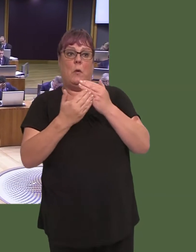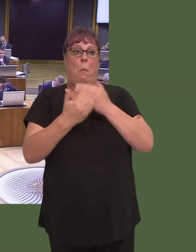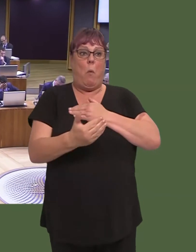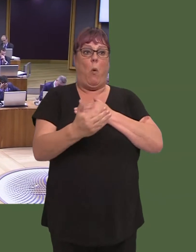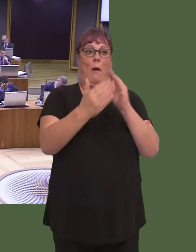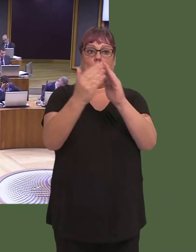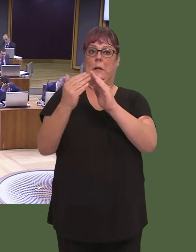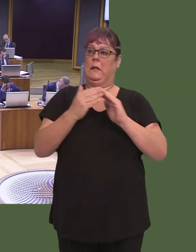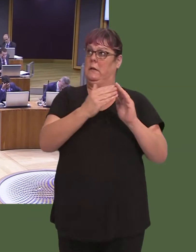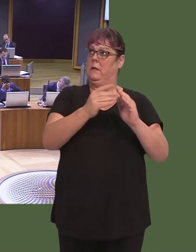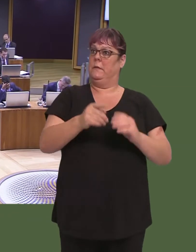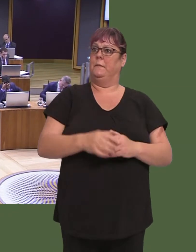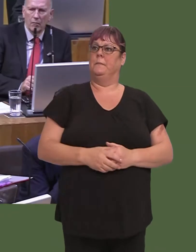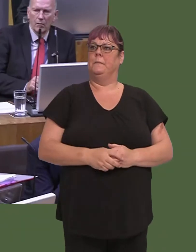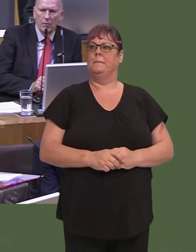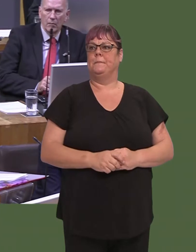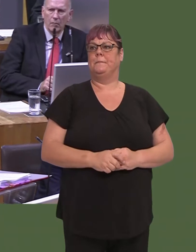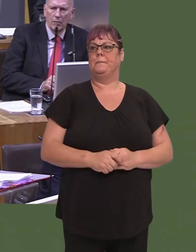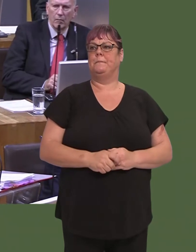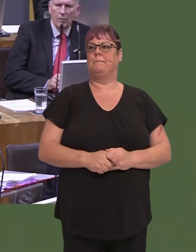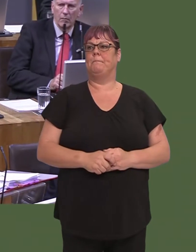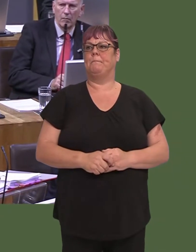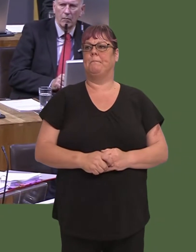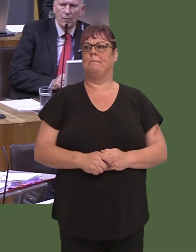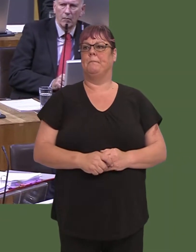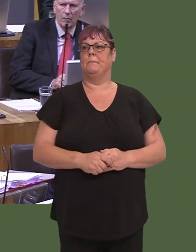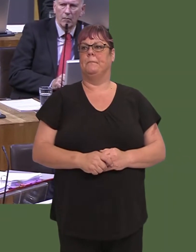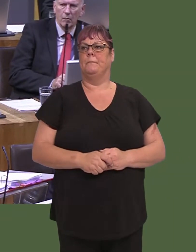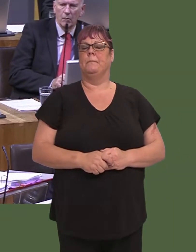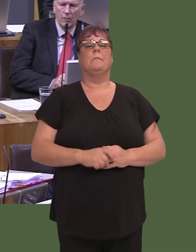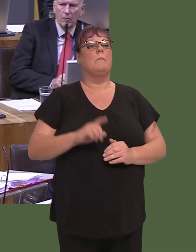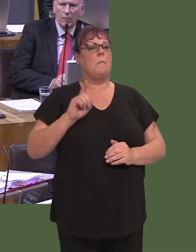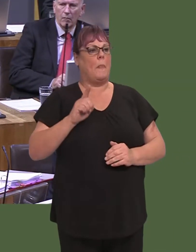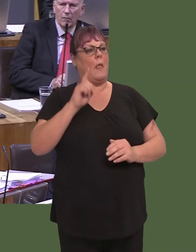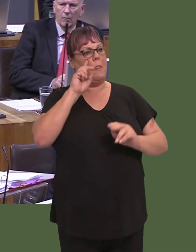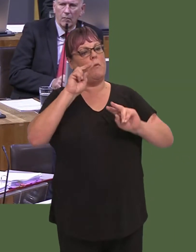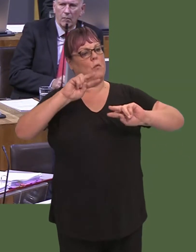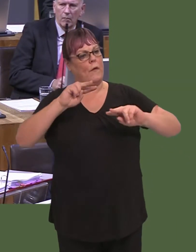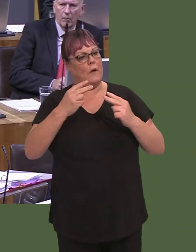Carwyn Jones AM: Our review will look at a great many issues in order to ensure that